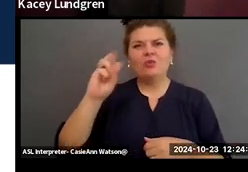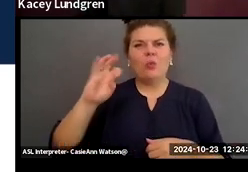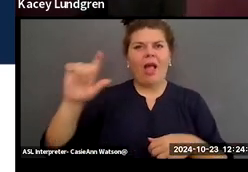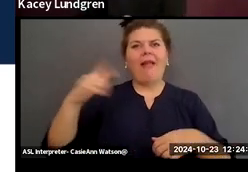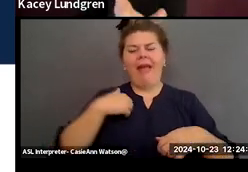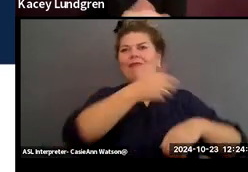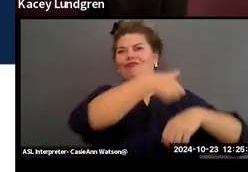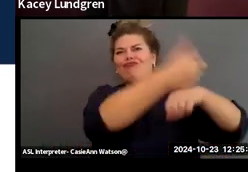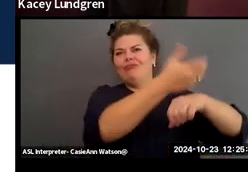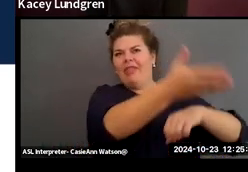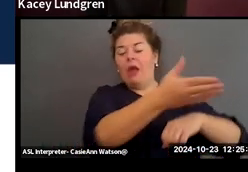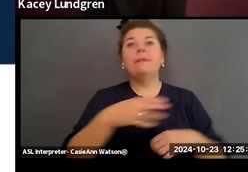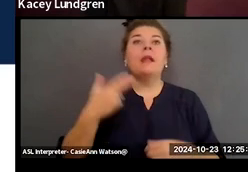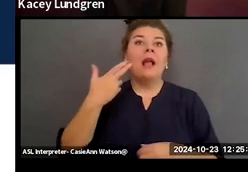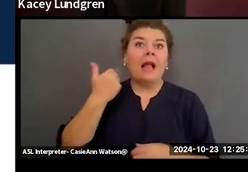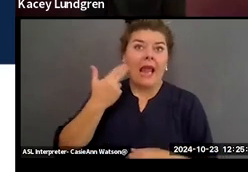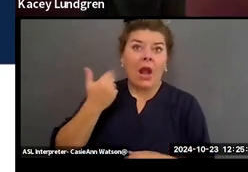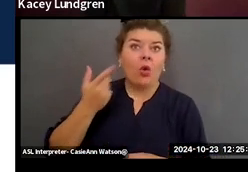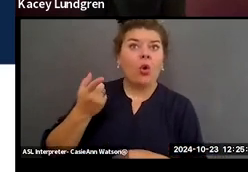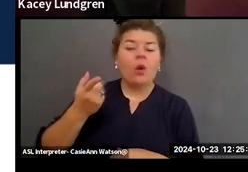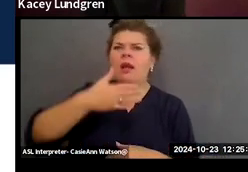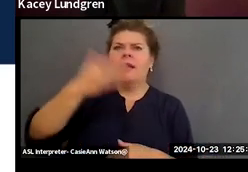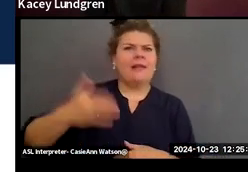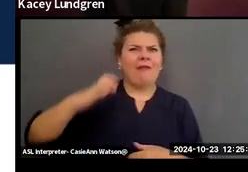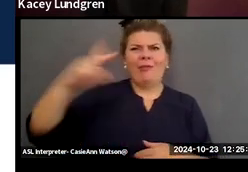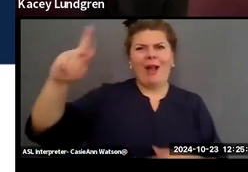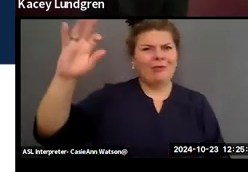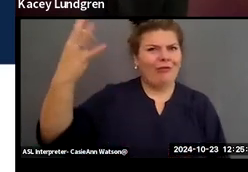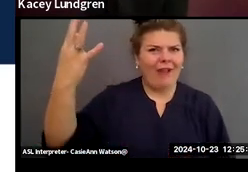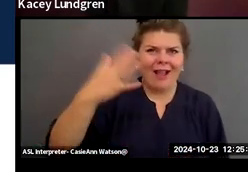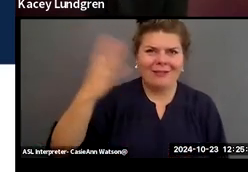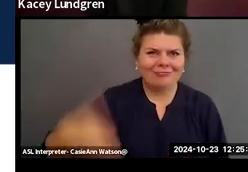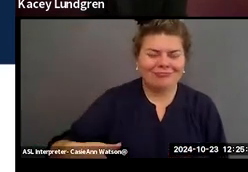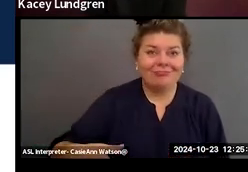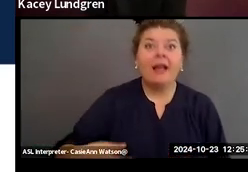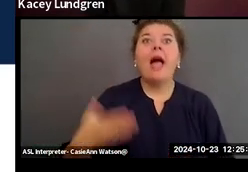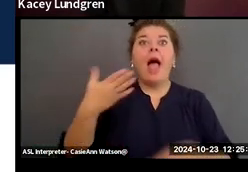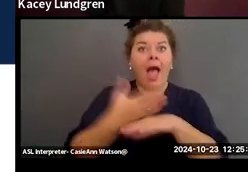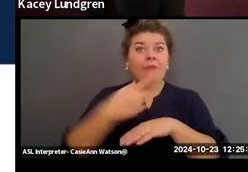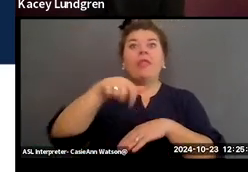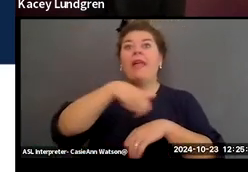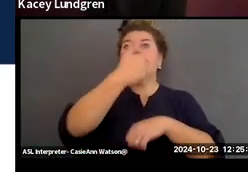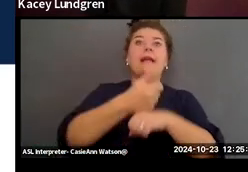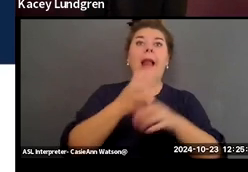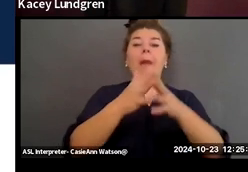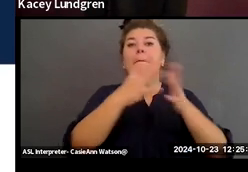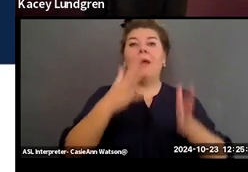Clerc, who's pictured here, never returns to France. Two years after establishing the American School for the Deaf,